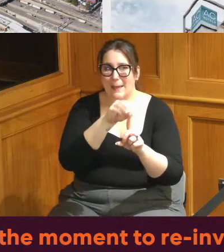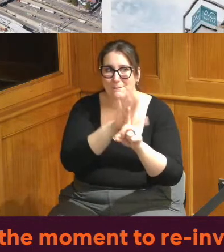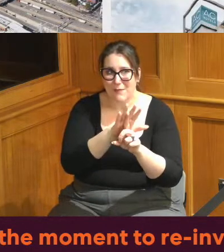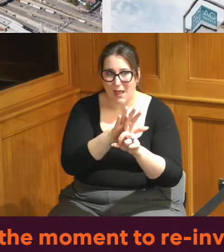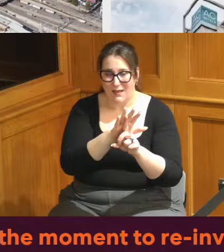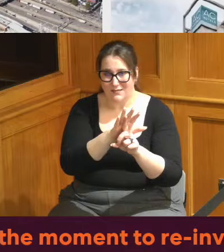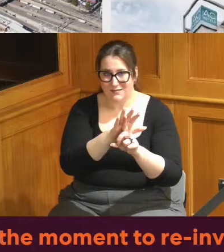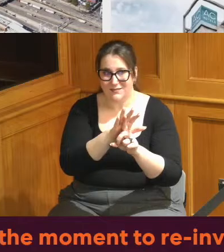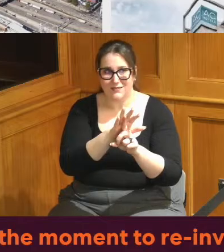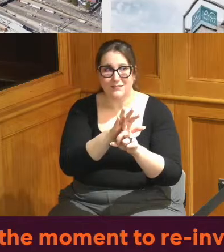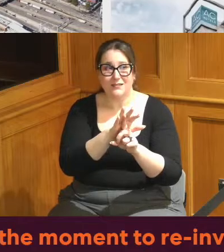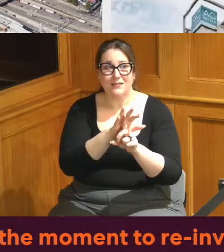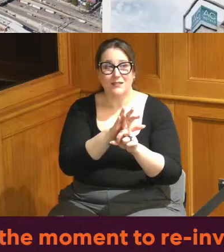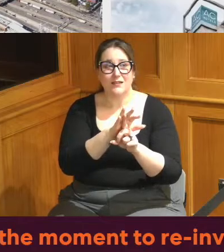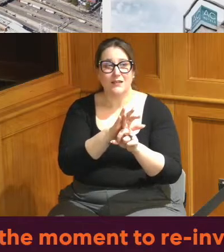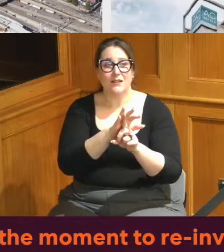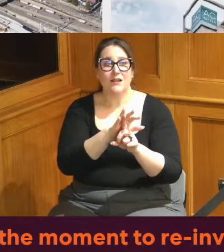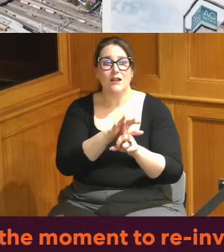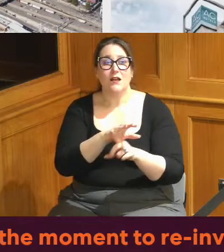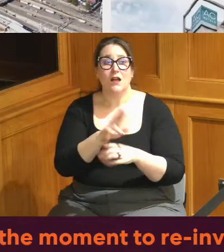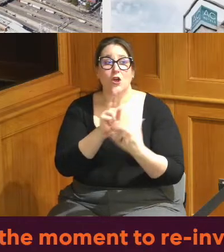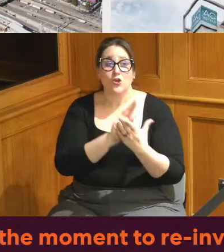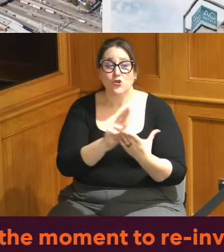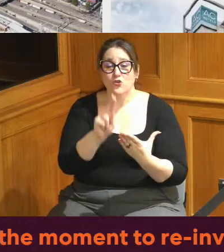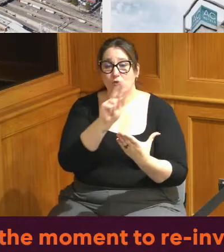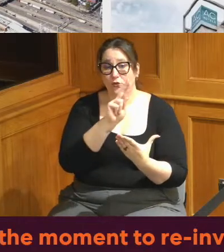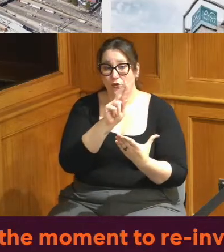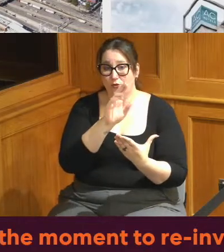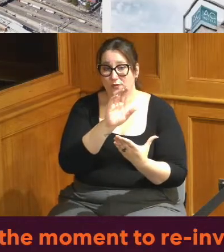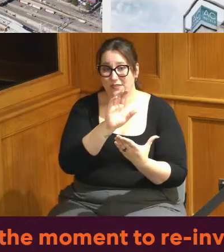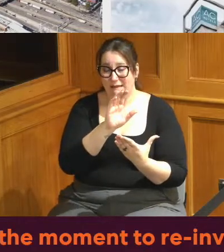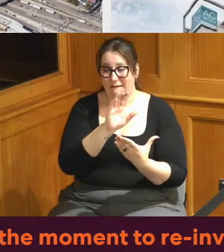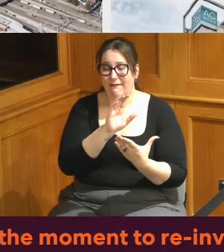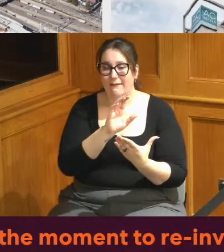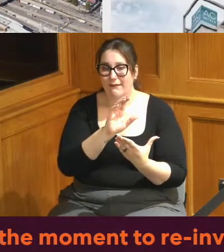This according to the University of Cincinnati published in June of this year sports speaks